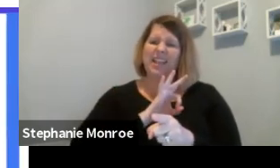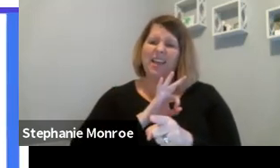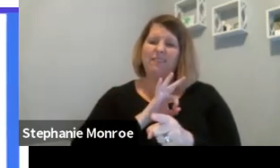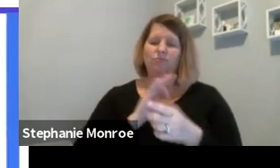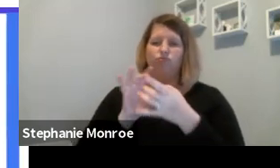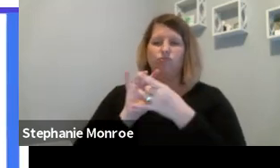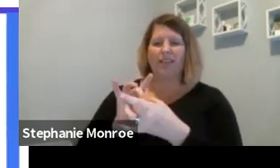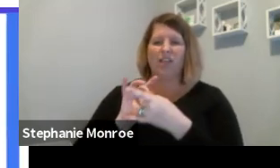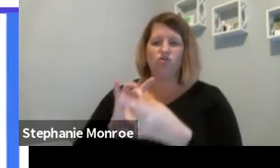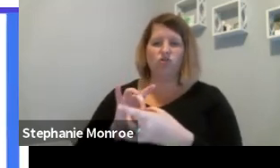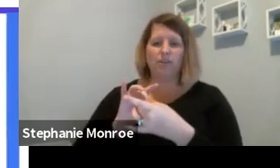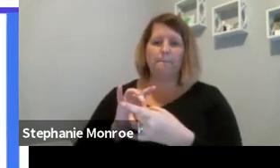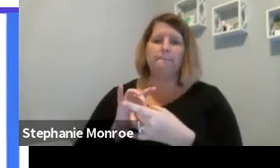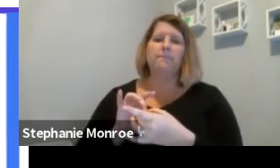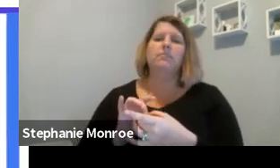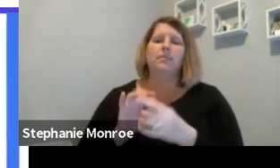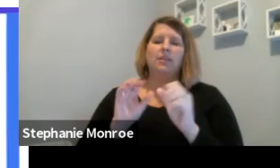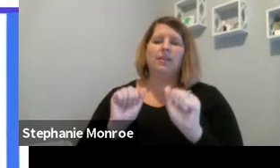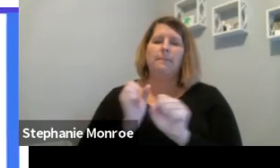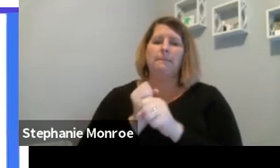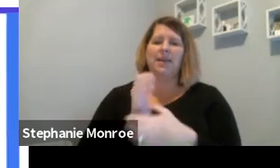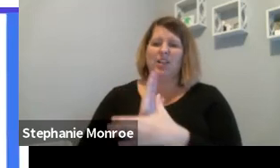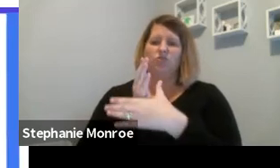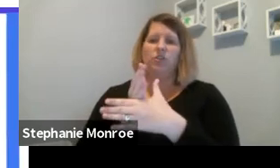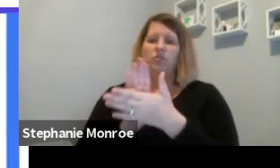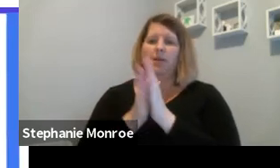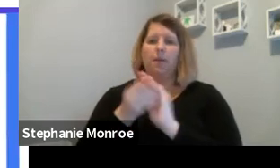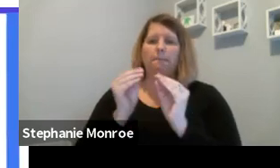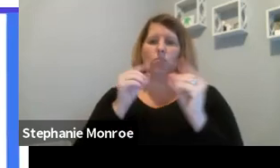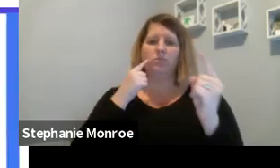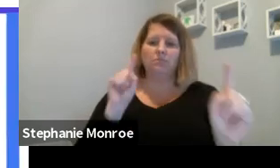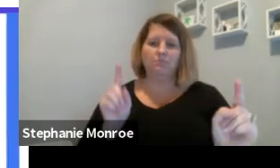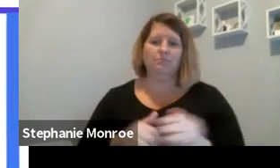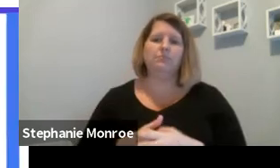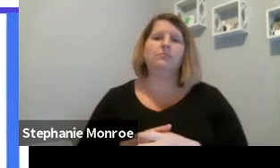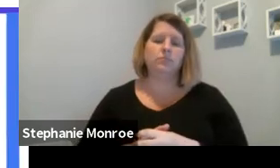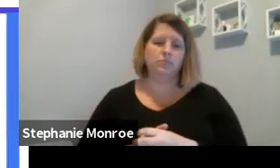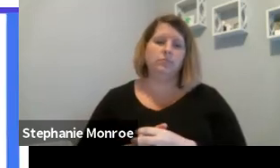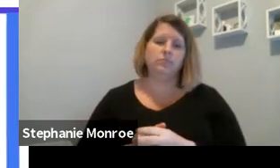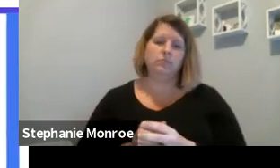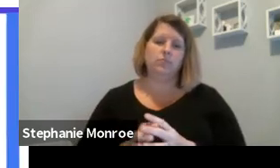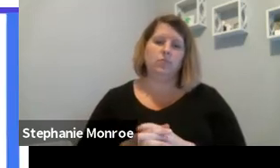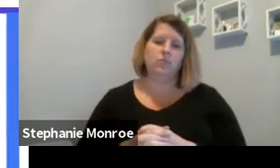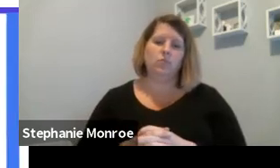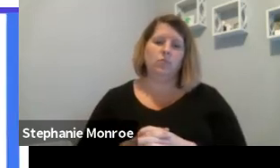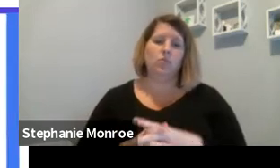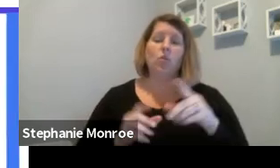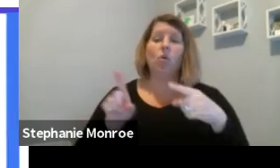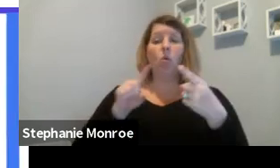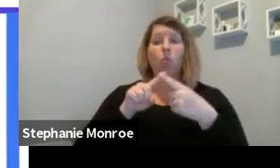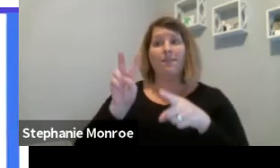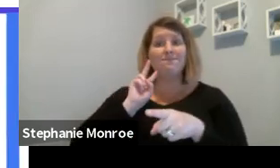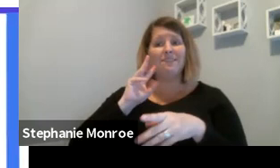which can make interventions a lot more successful. When you have the trust of a victim